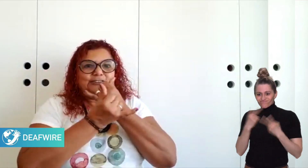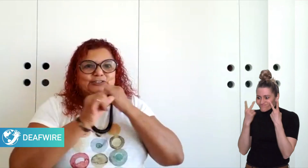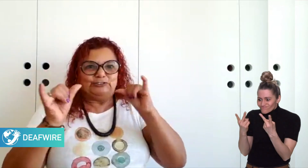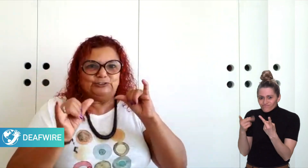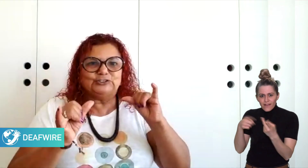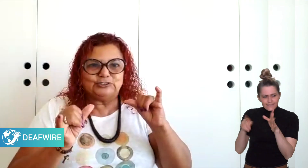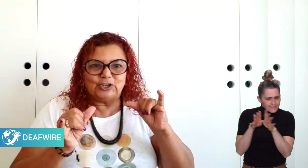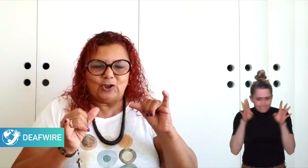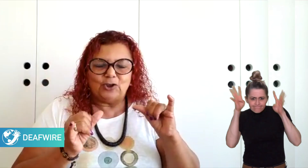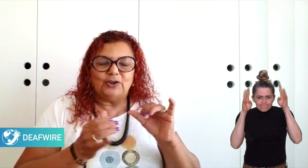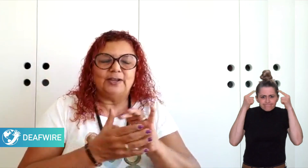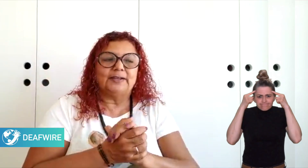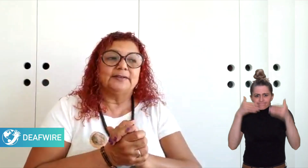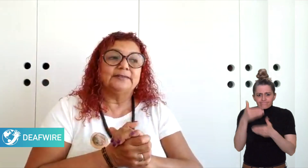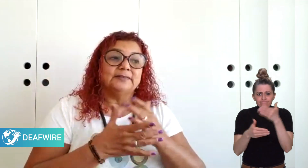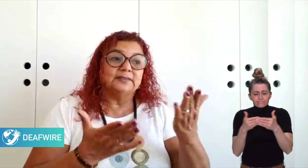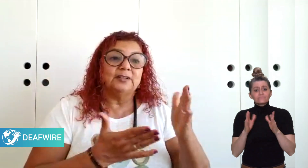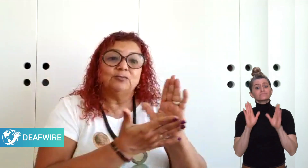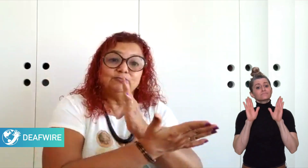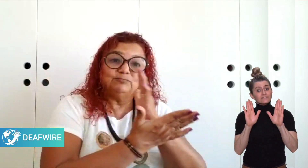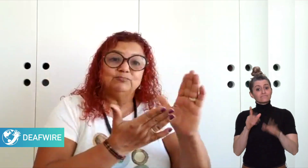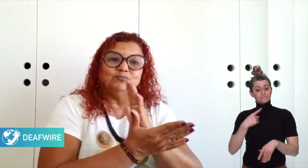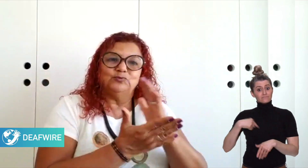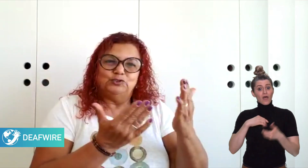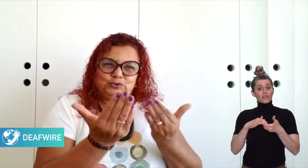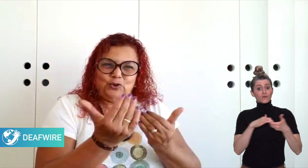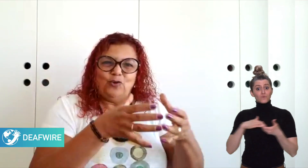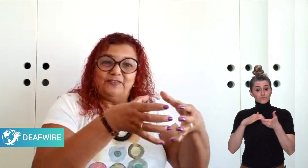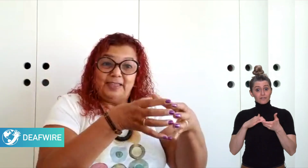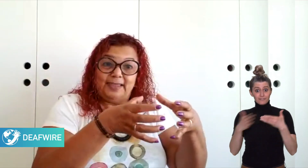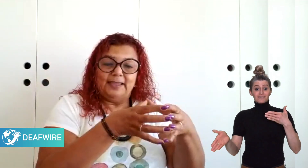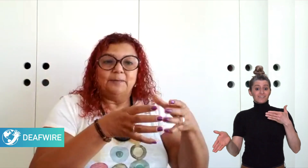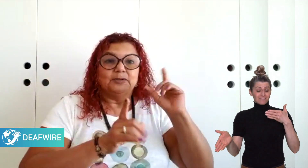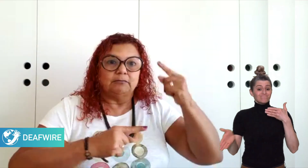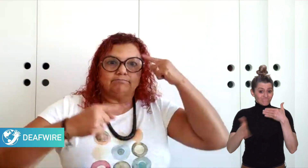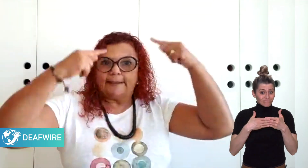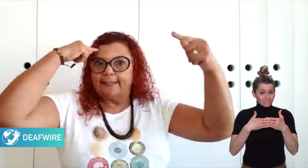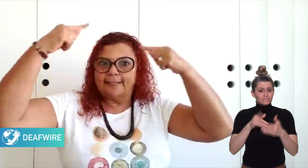have a lot of great ideas, and I enjoy watching them become creative.